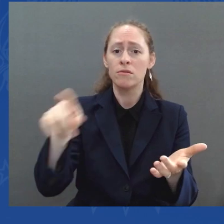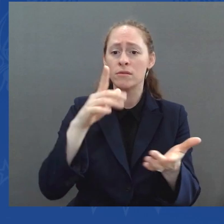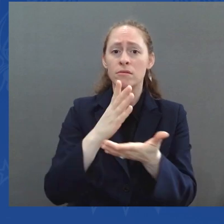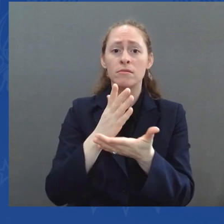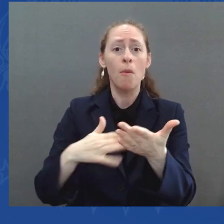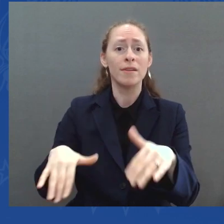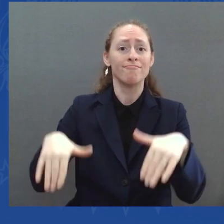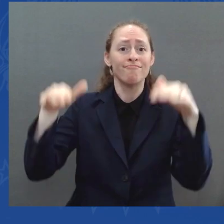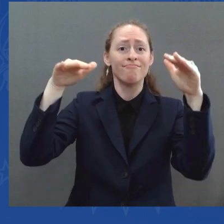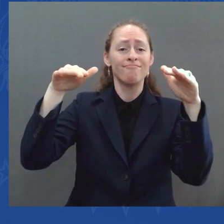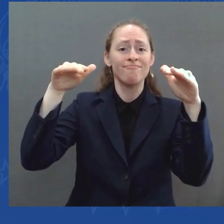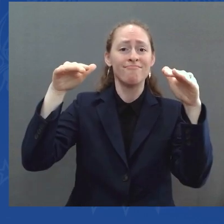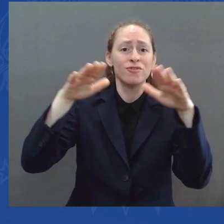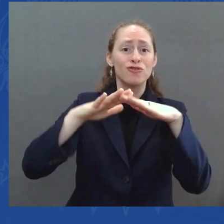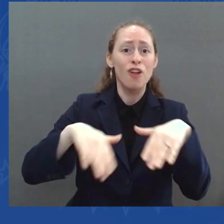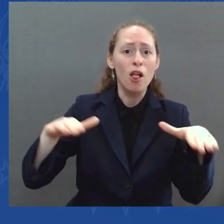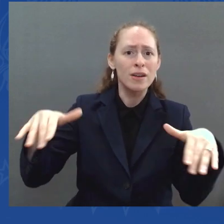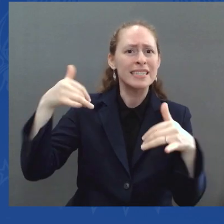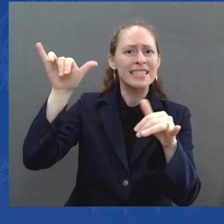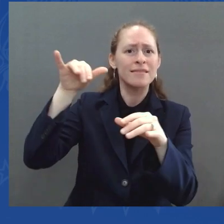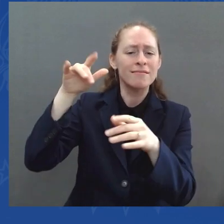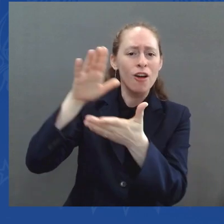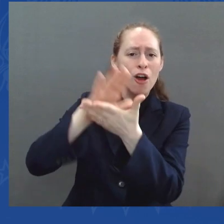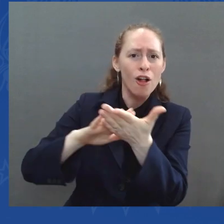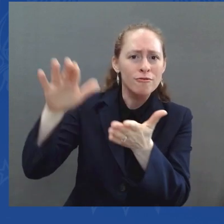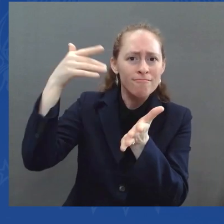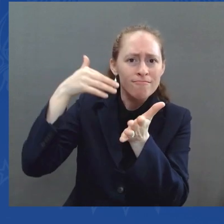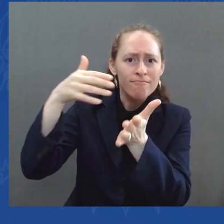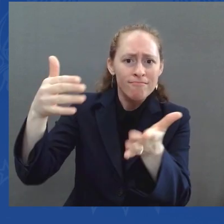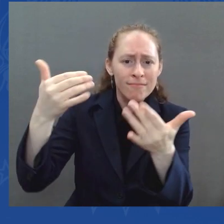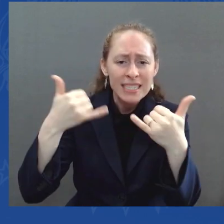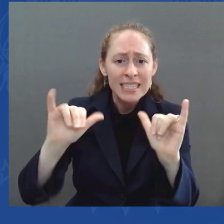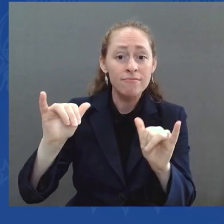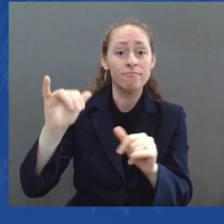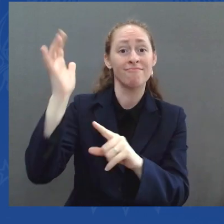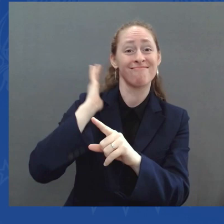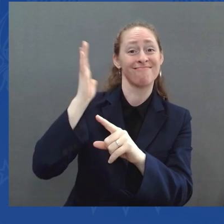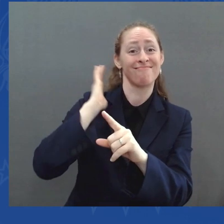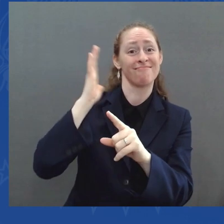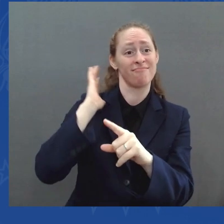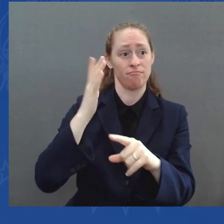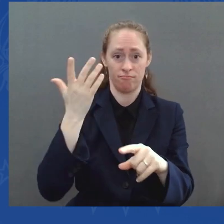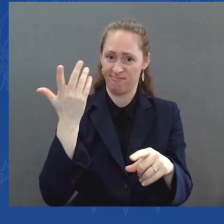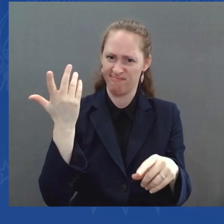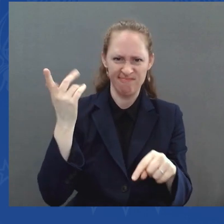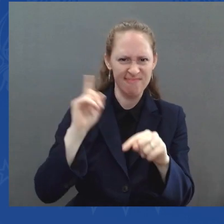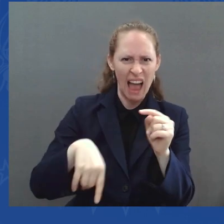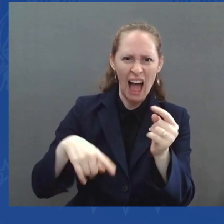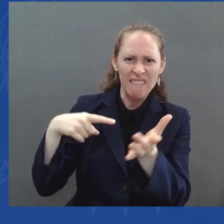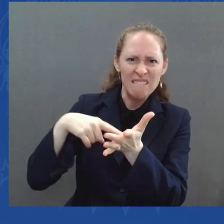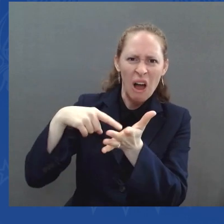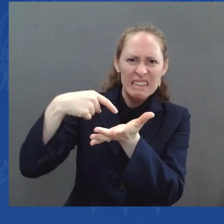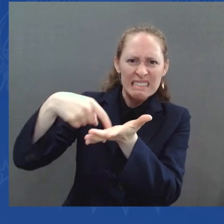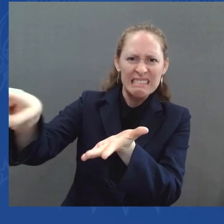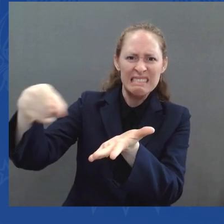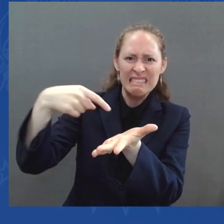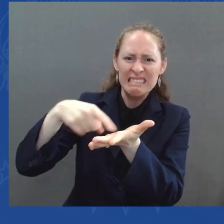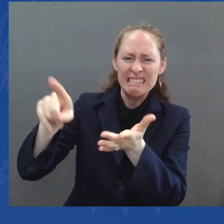before or who had been denied coverage altogether, often because of a category of denial